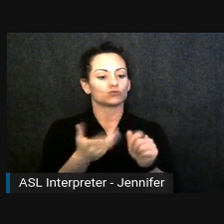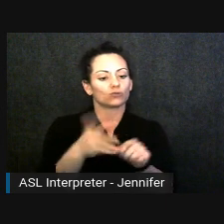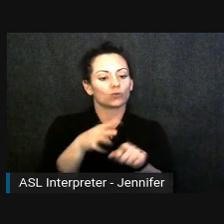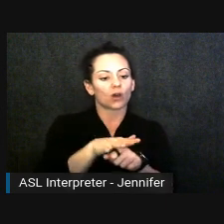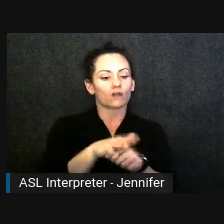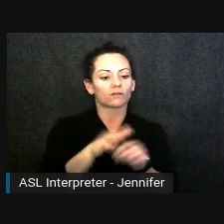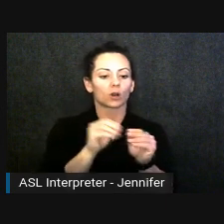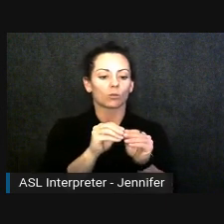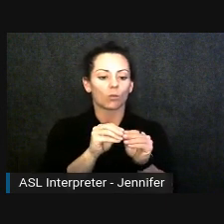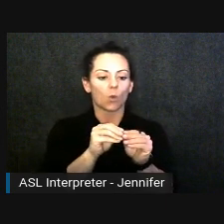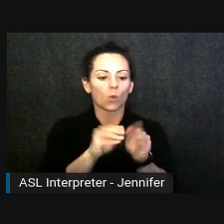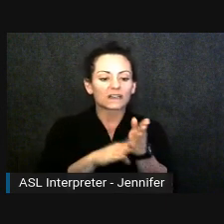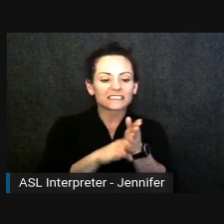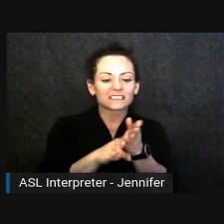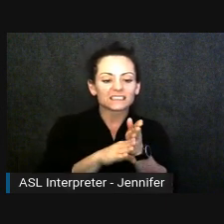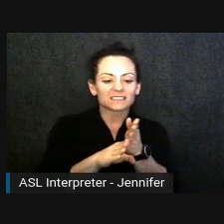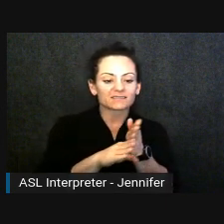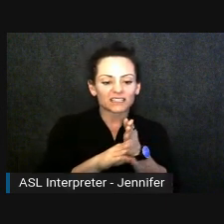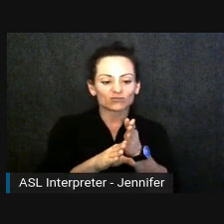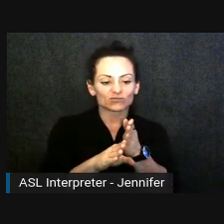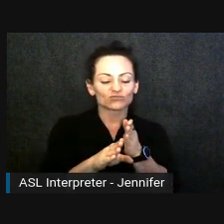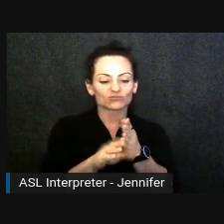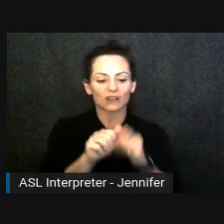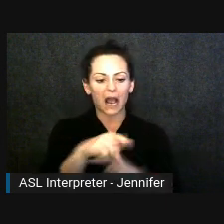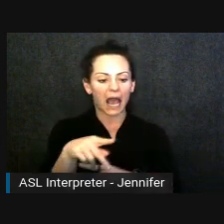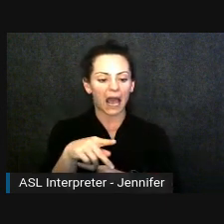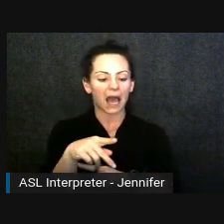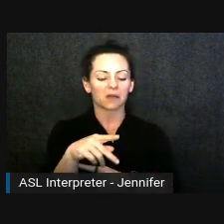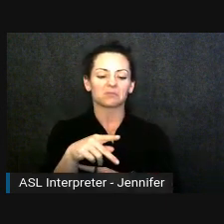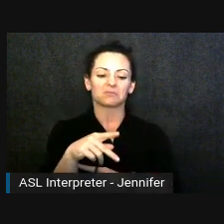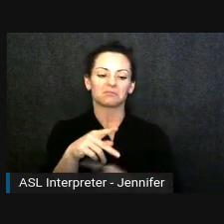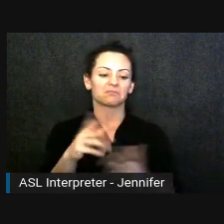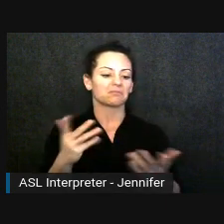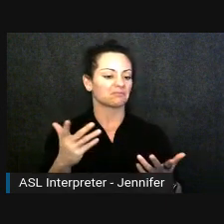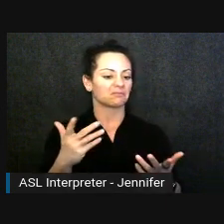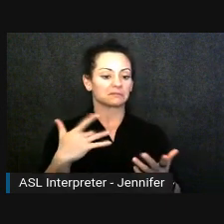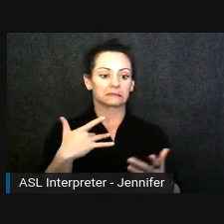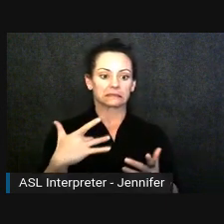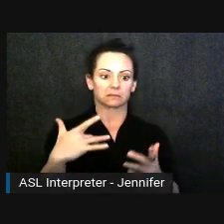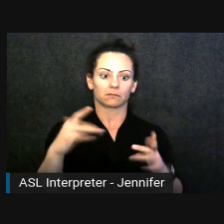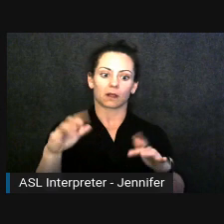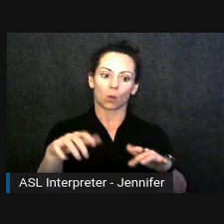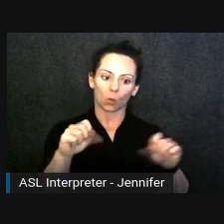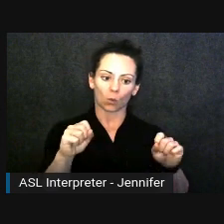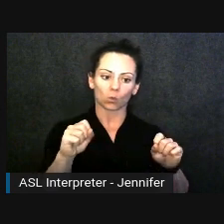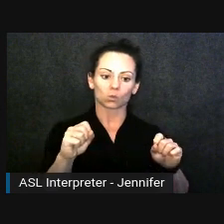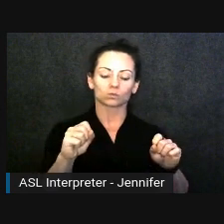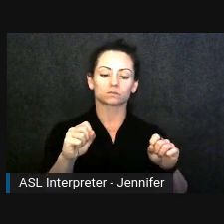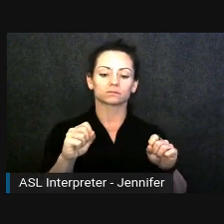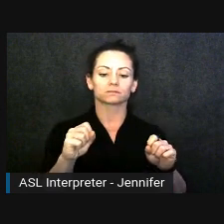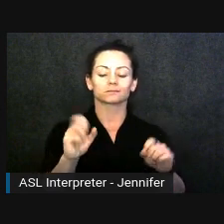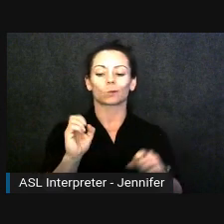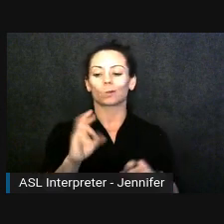that I wouldn't say that are typically hosting or social media.